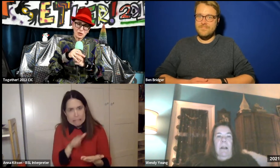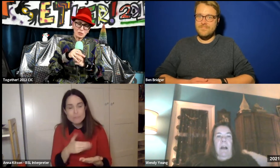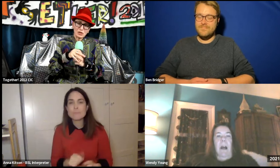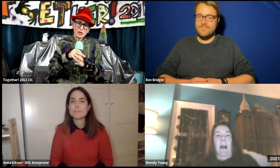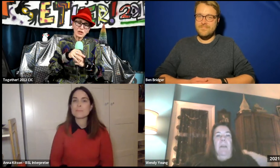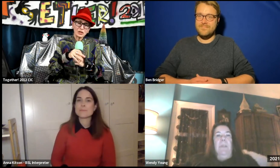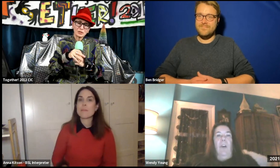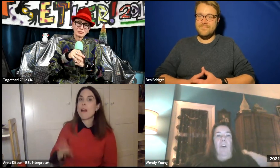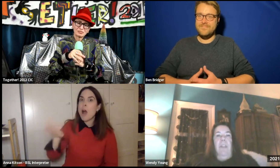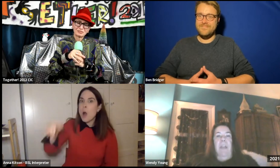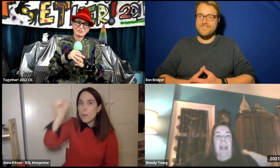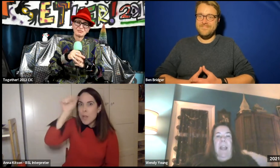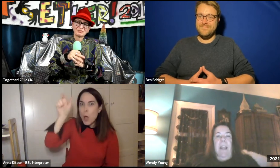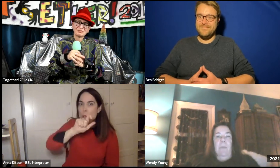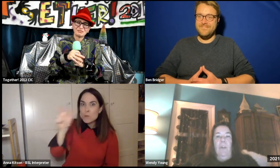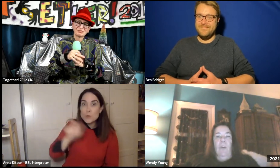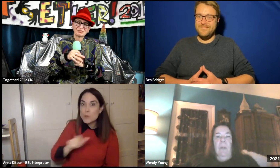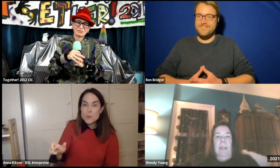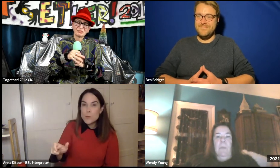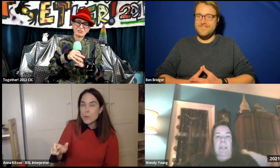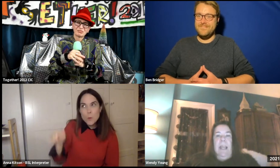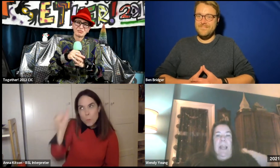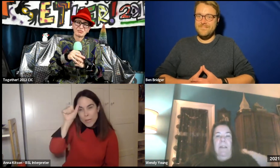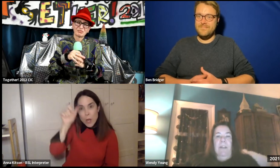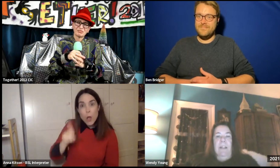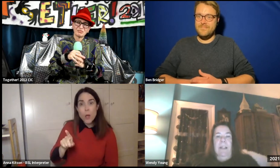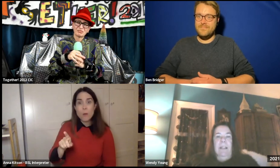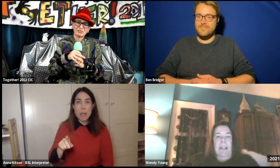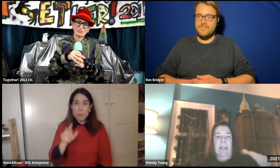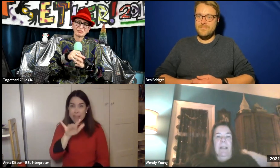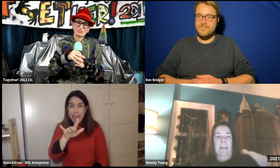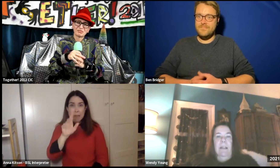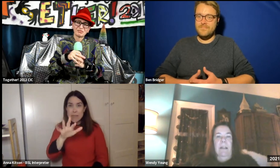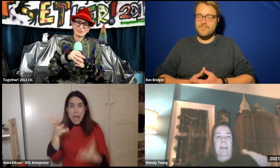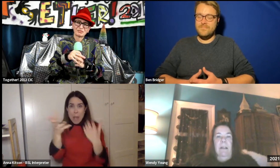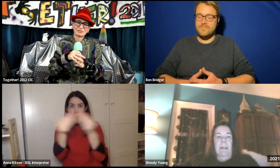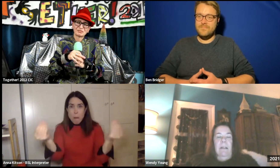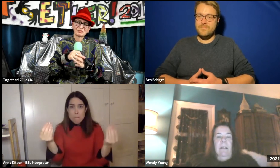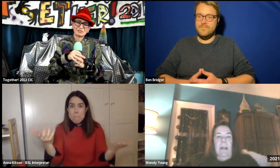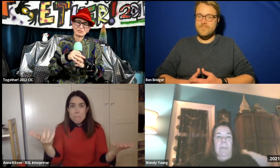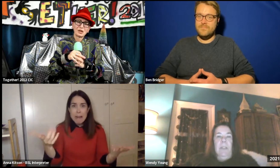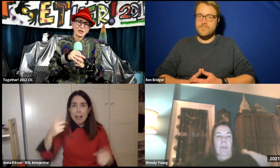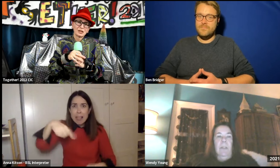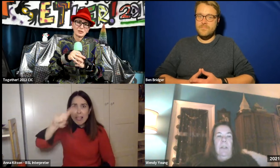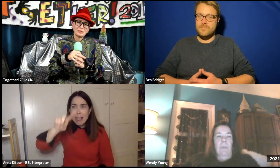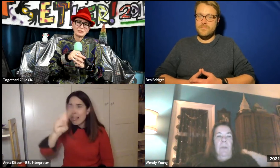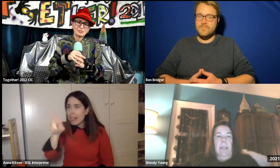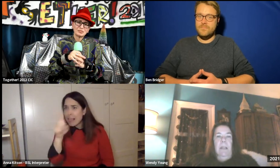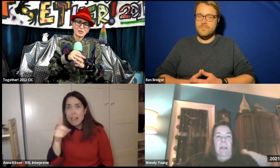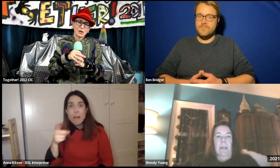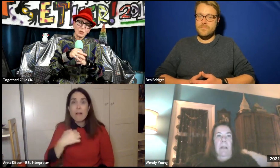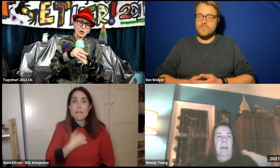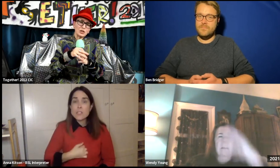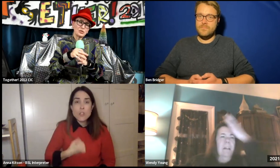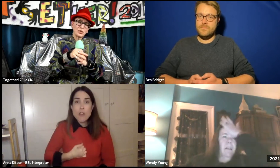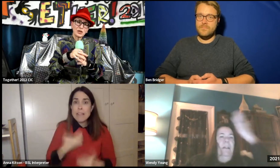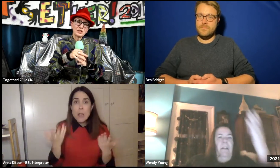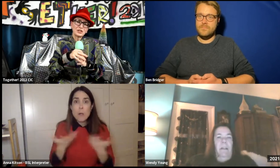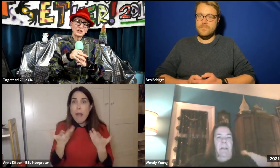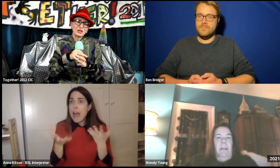It was all there, it's like I'm so sorry. While you are finding that